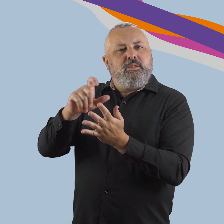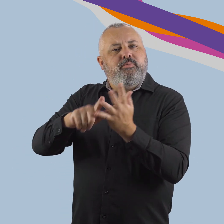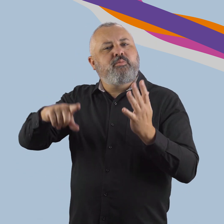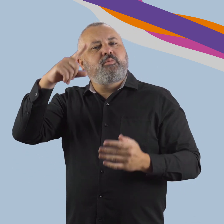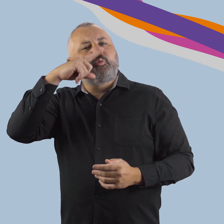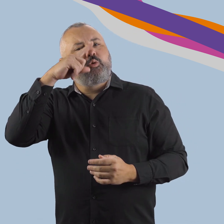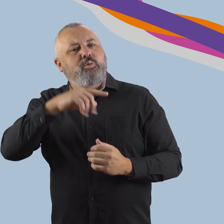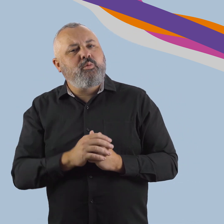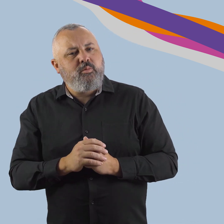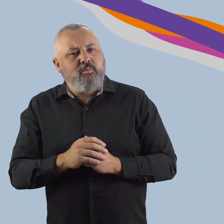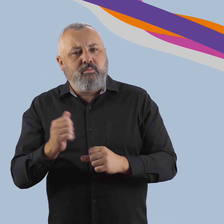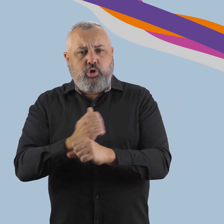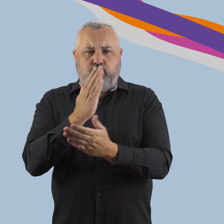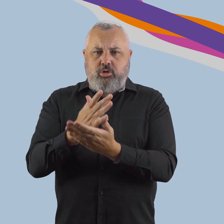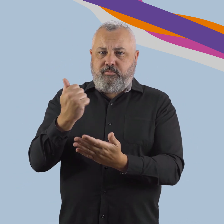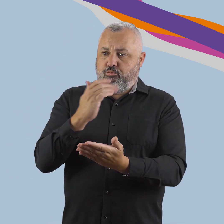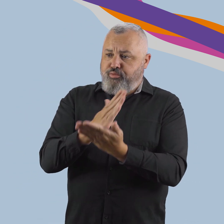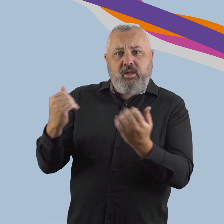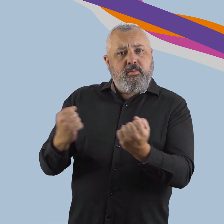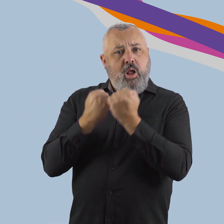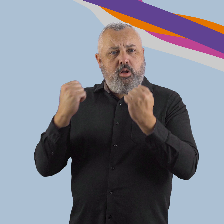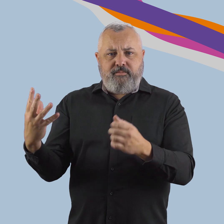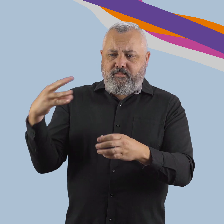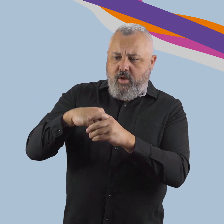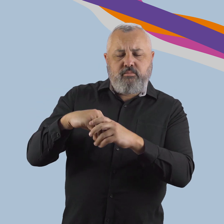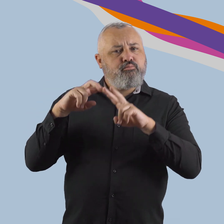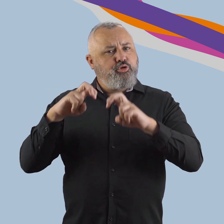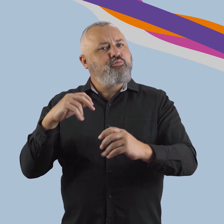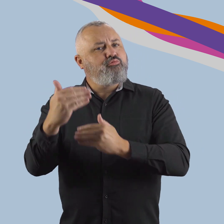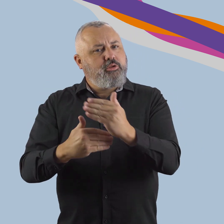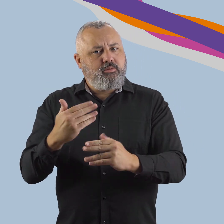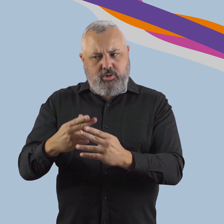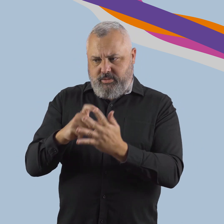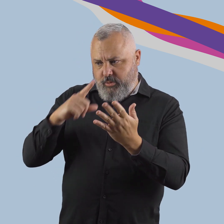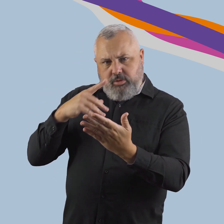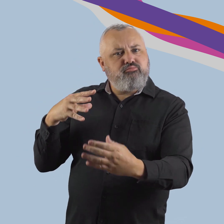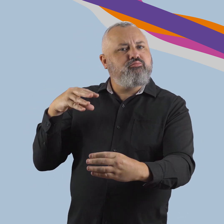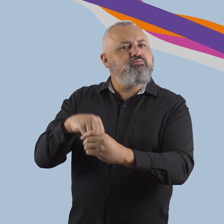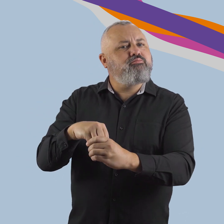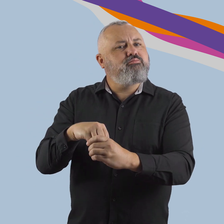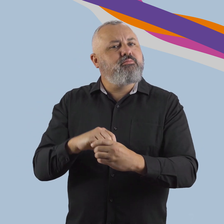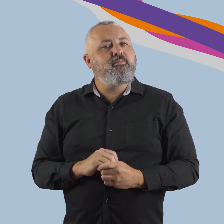disability from having real power in research processes.